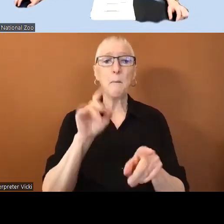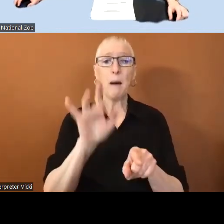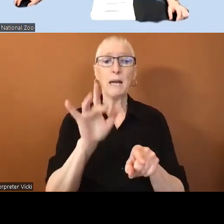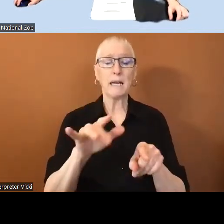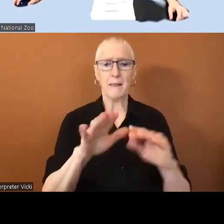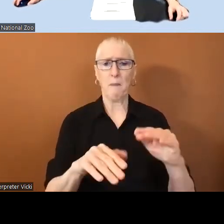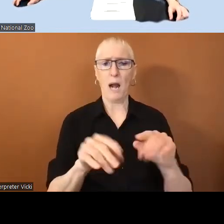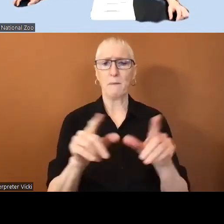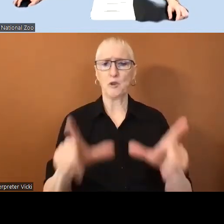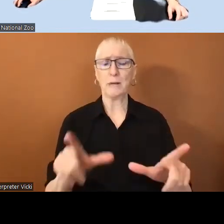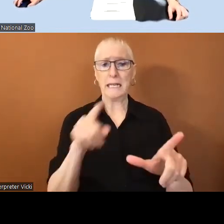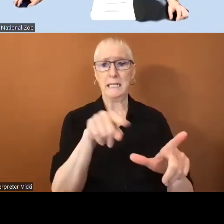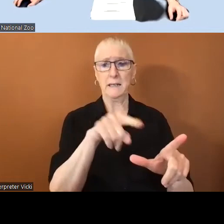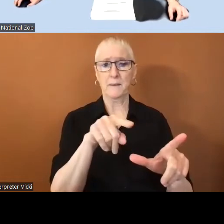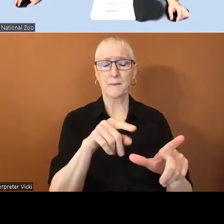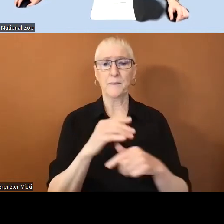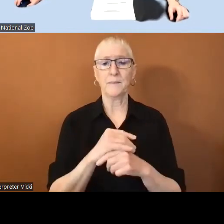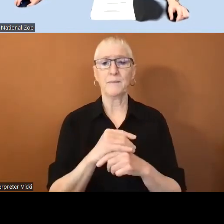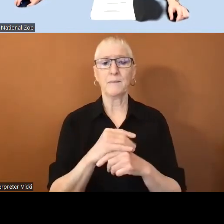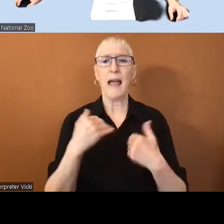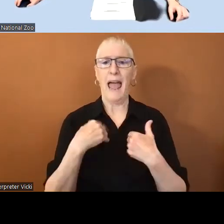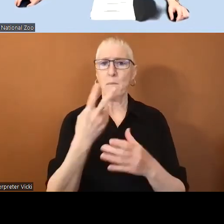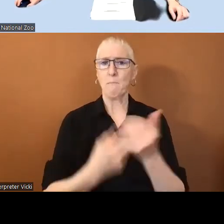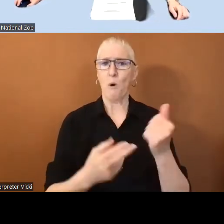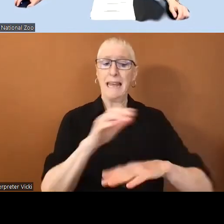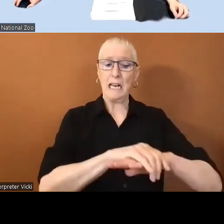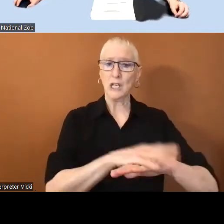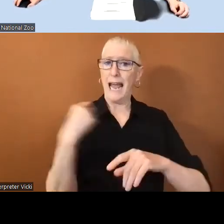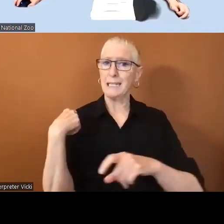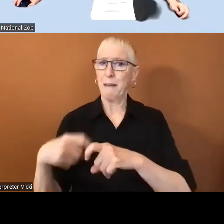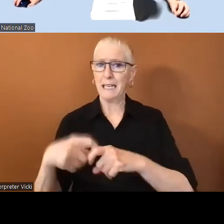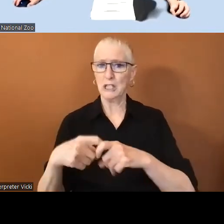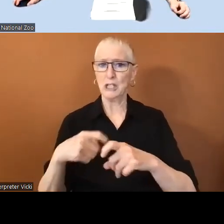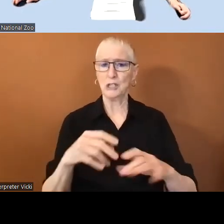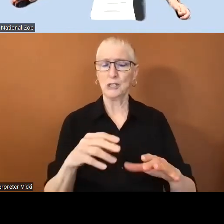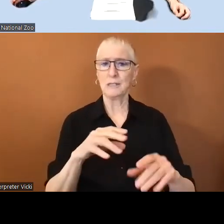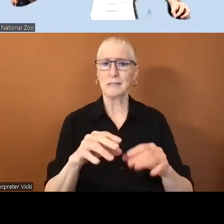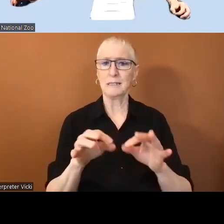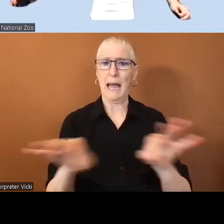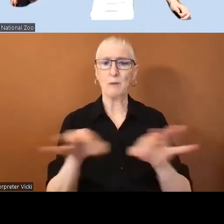those to appear. We have both English and Spanish captioning available for this webinar series.